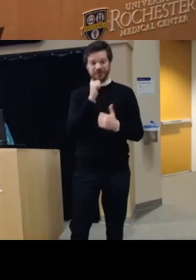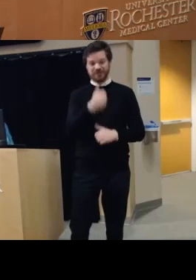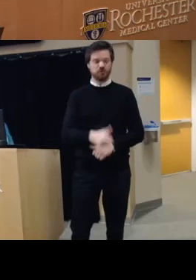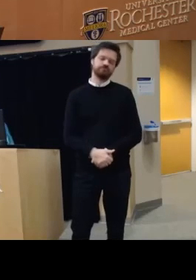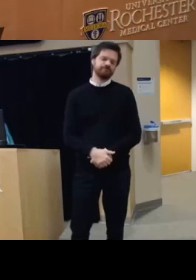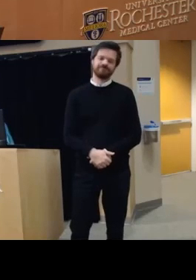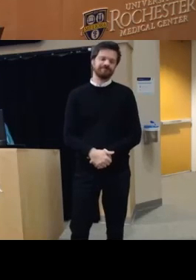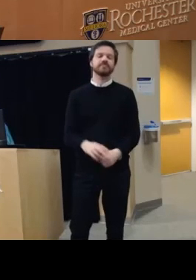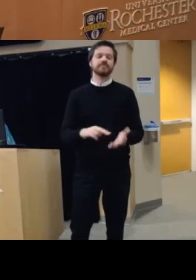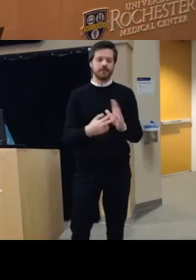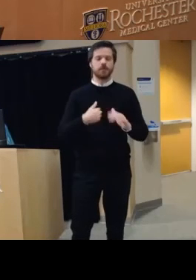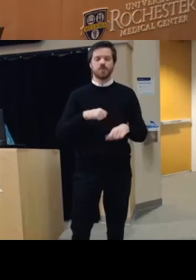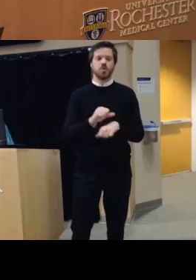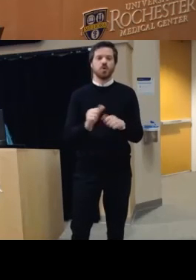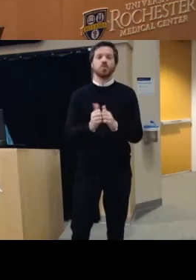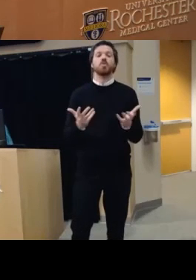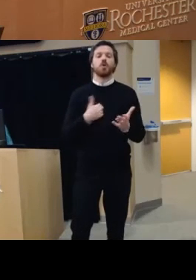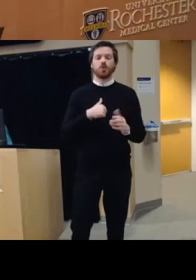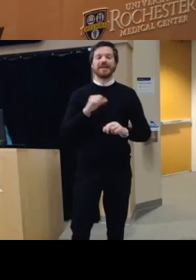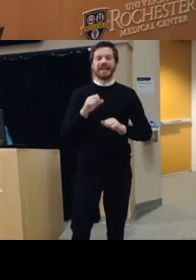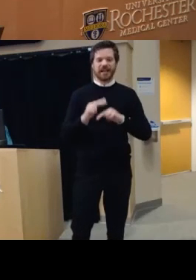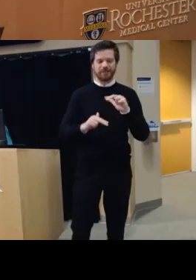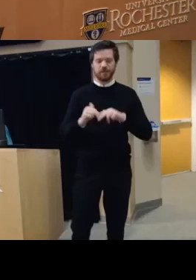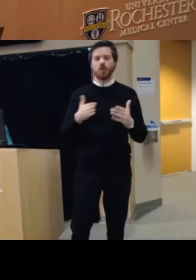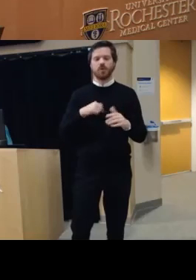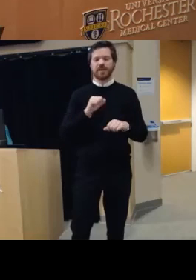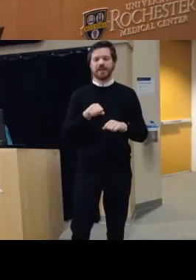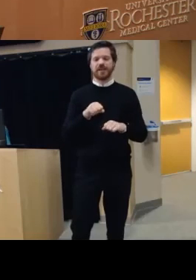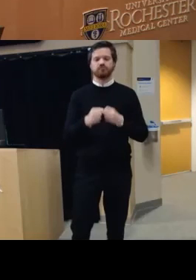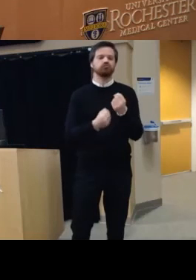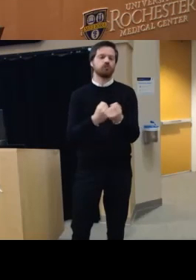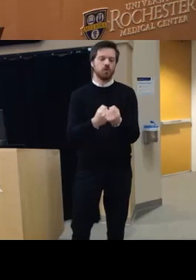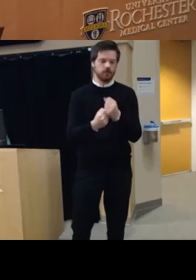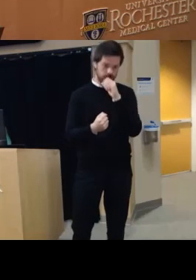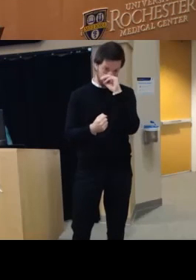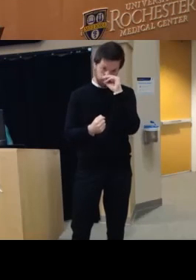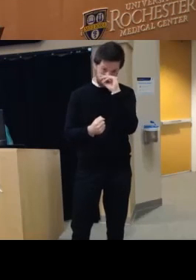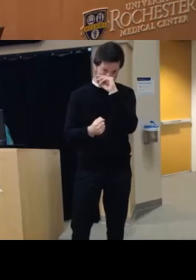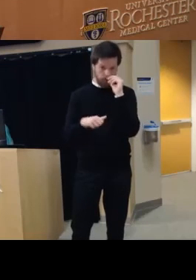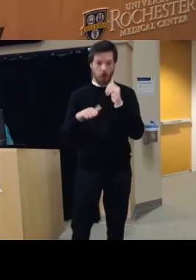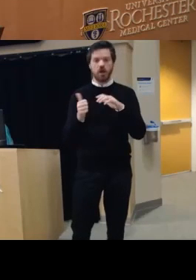work on uh what we can build and what we can reinforce um and then another implicit outcome